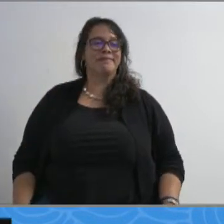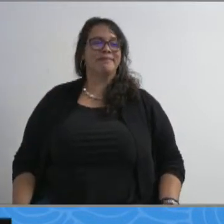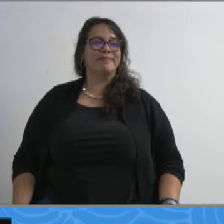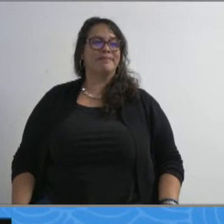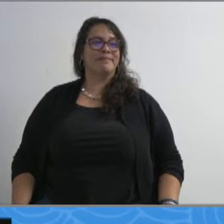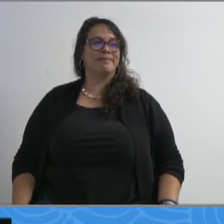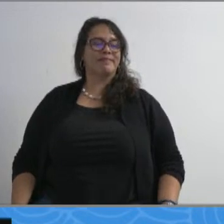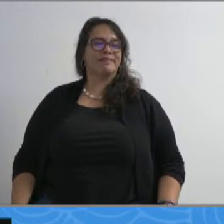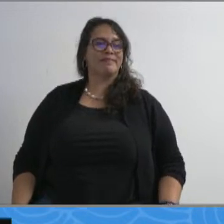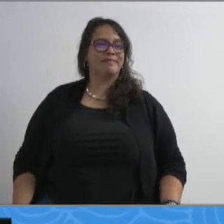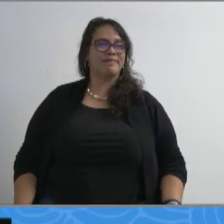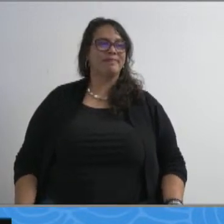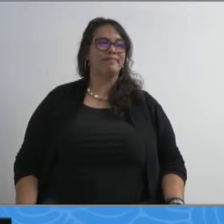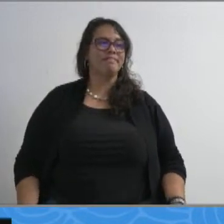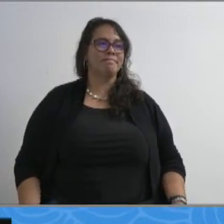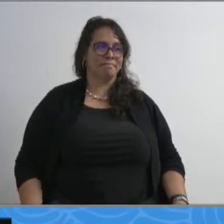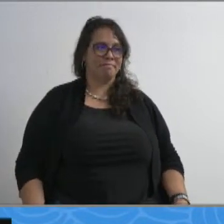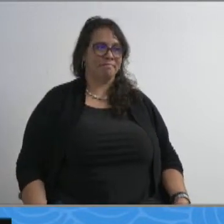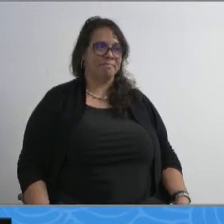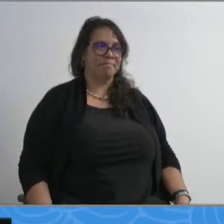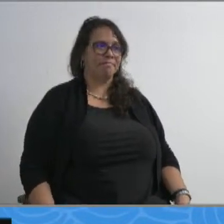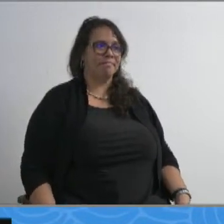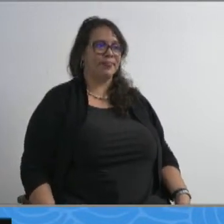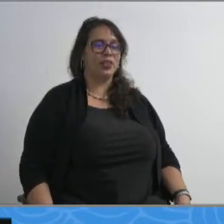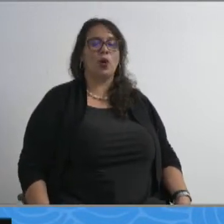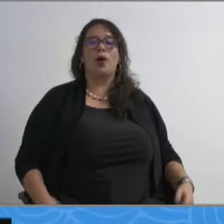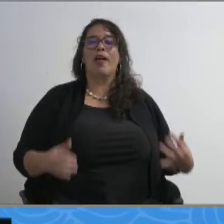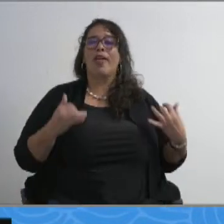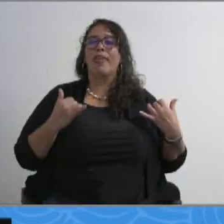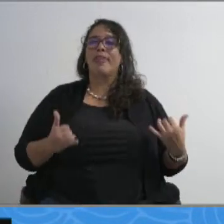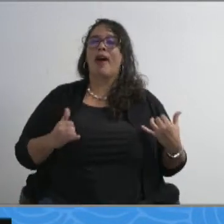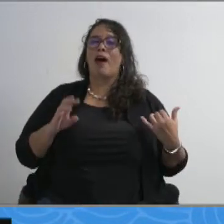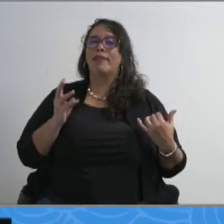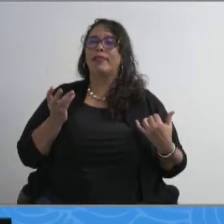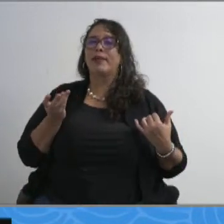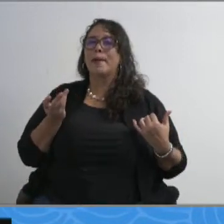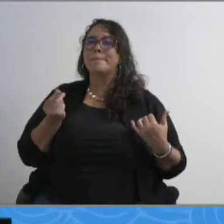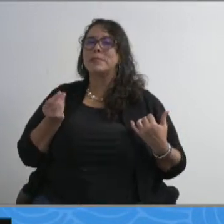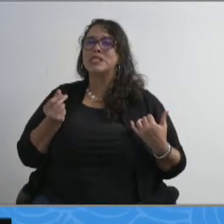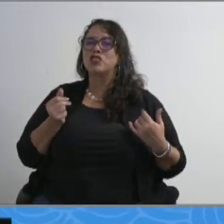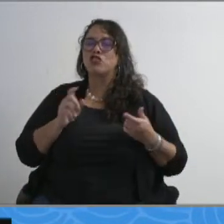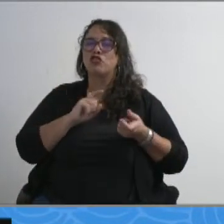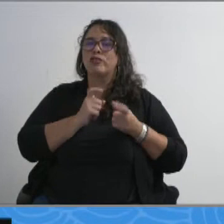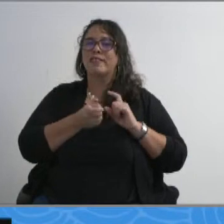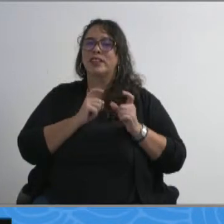So, we're gonna talk about the material revisions today. And we do have some major revisions